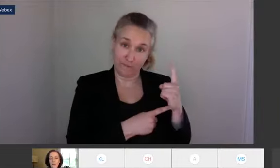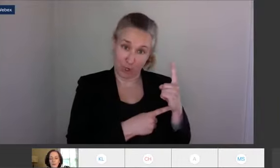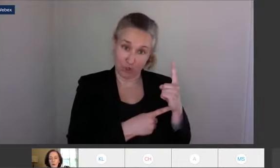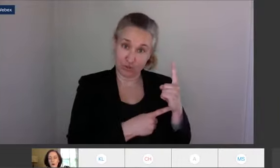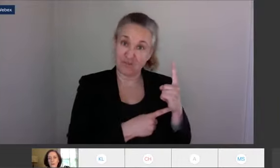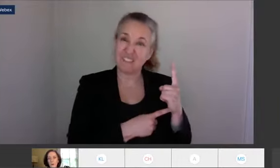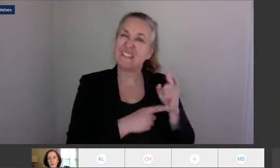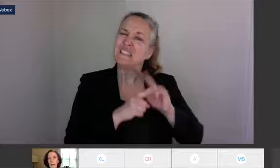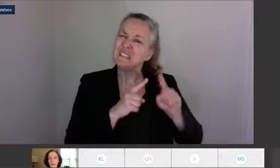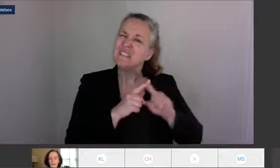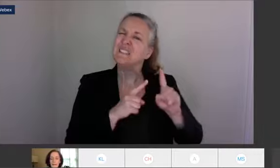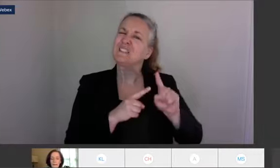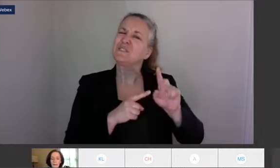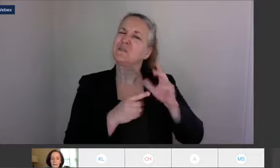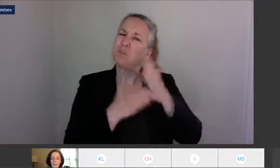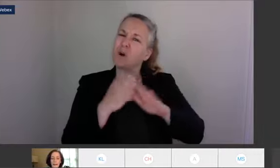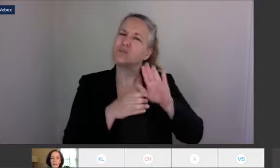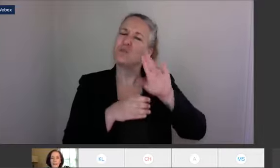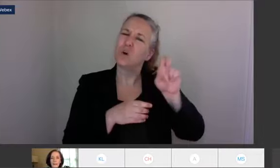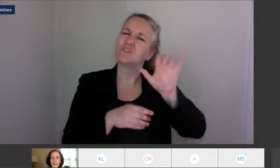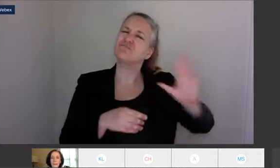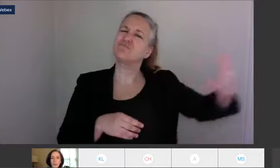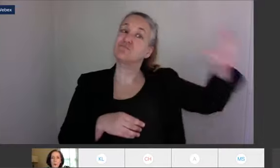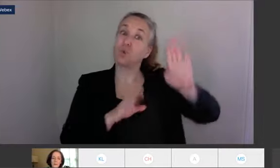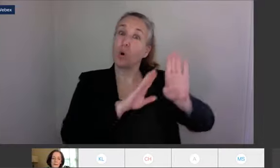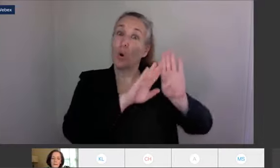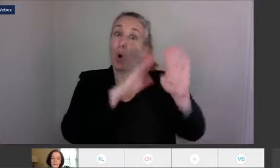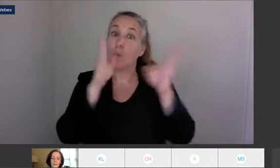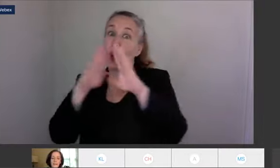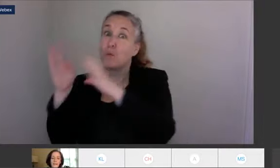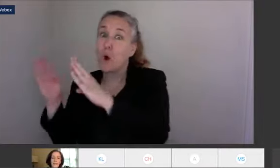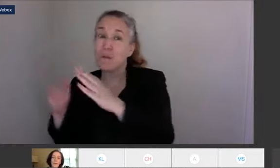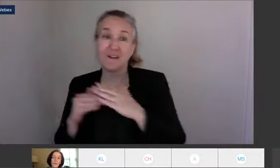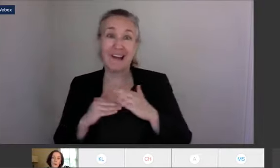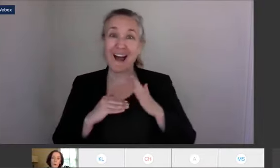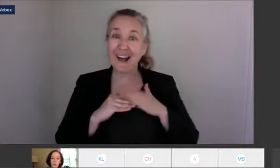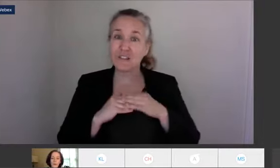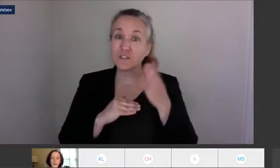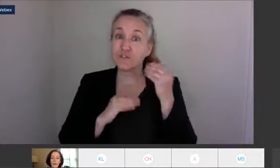different parts of the United States at least 14 states have recorded their